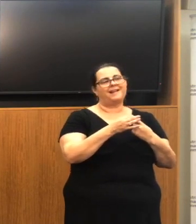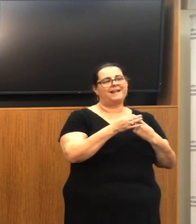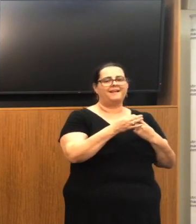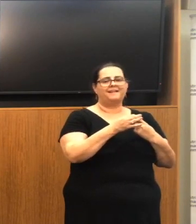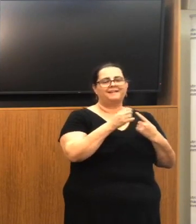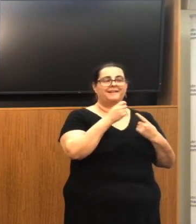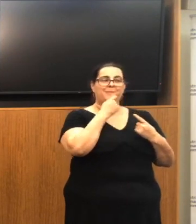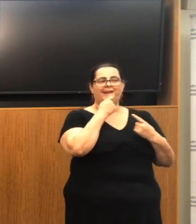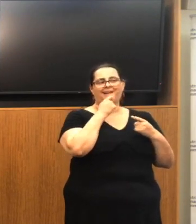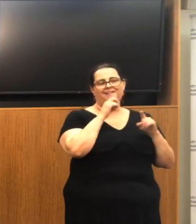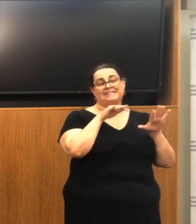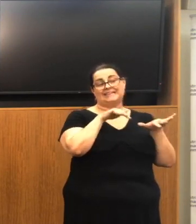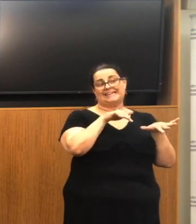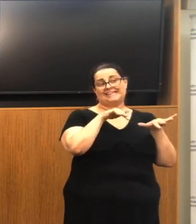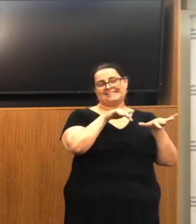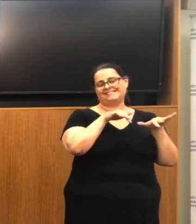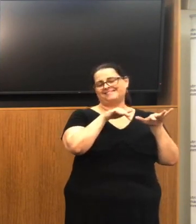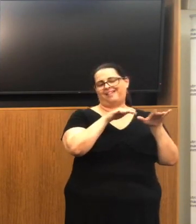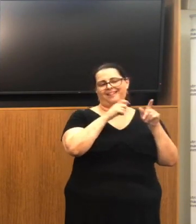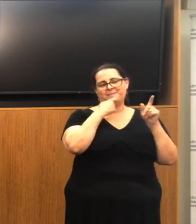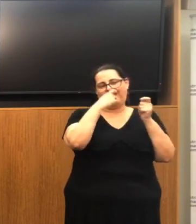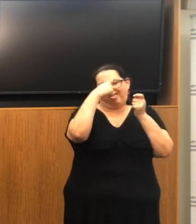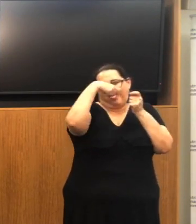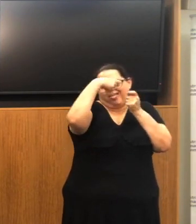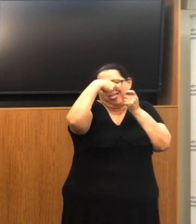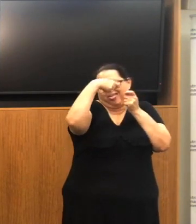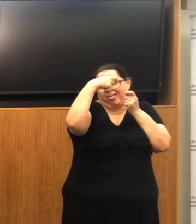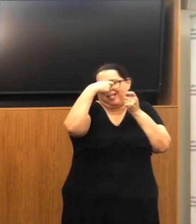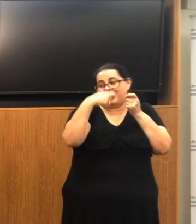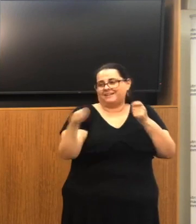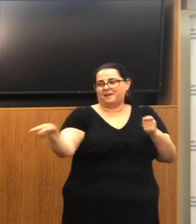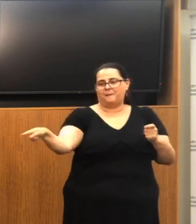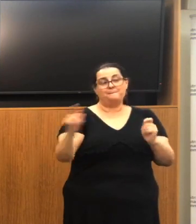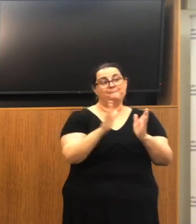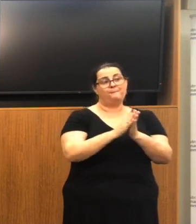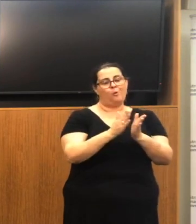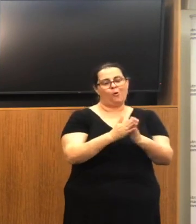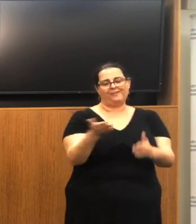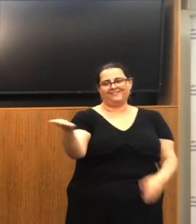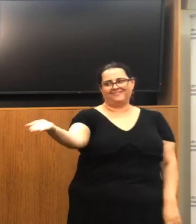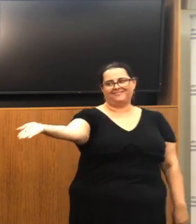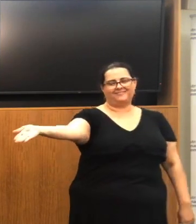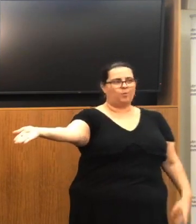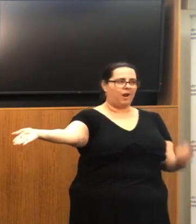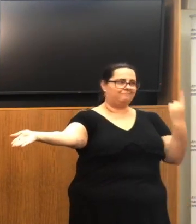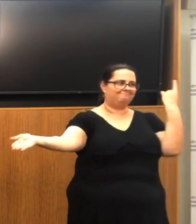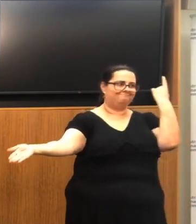of the room, there's a copy of Nujeen's book. We only have one copy.